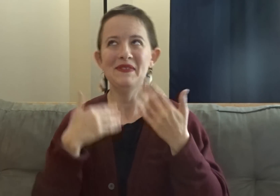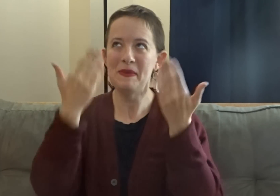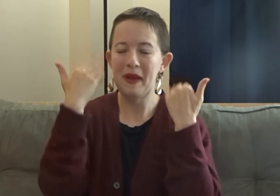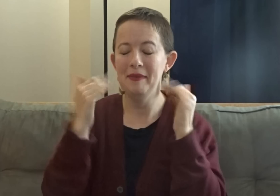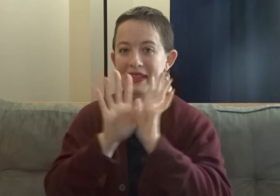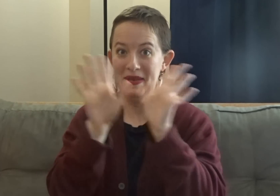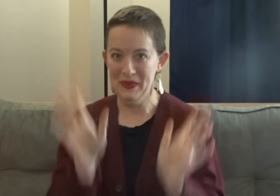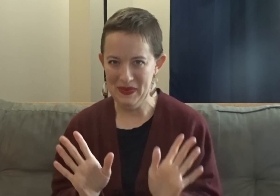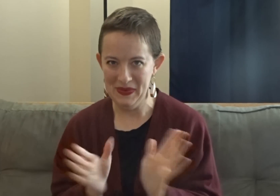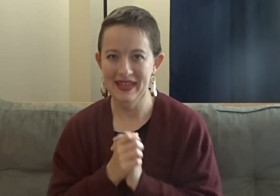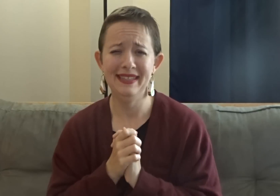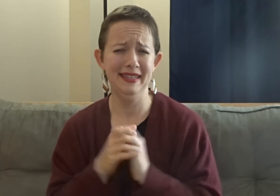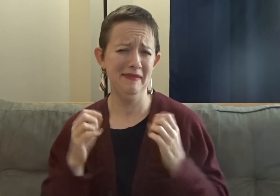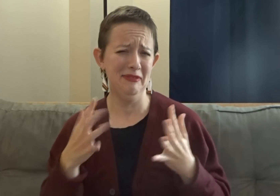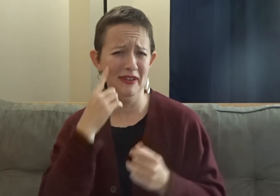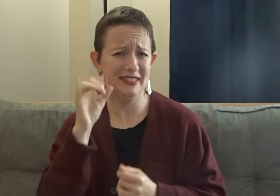But it's exciting and overwhelming all at the same time.